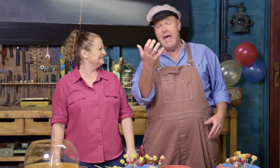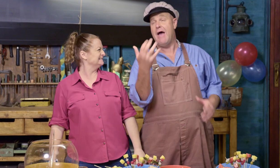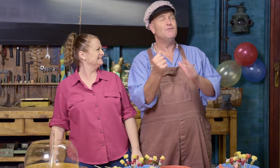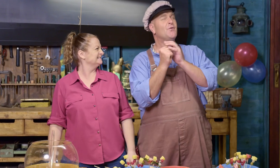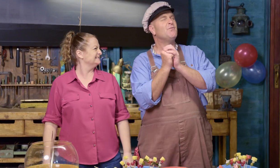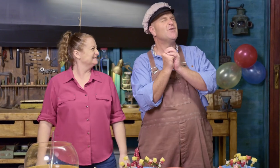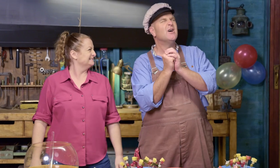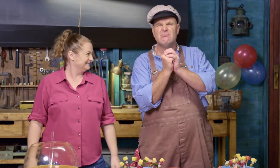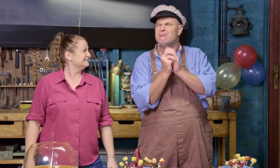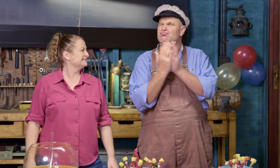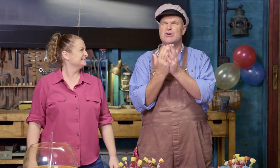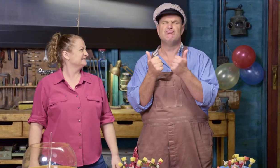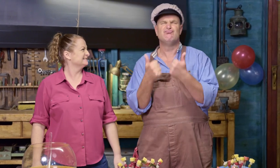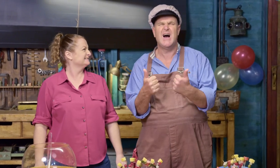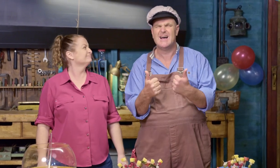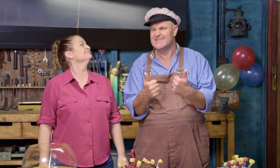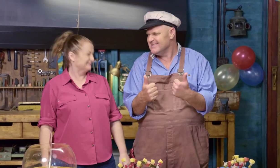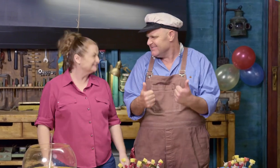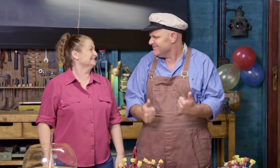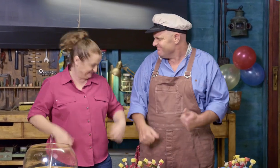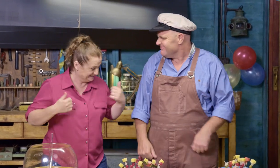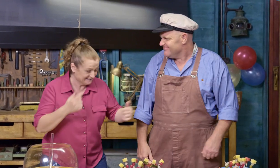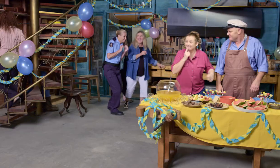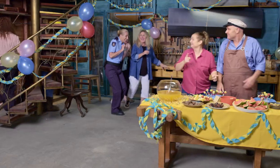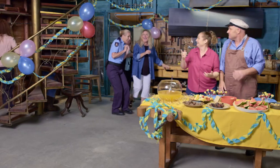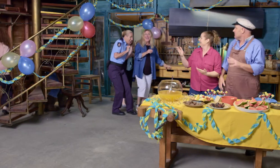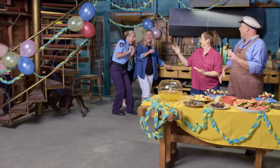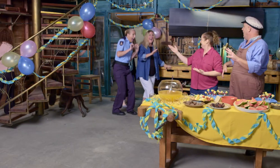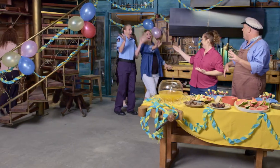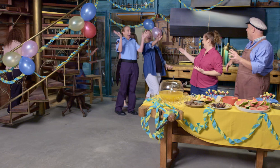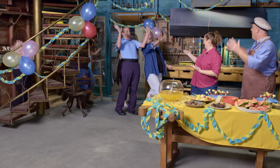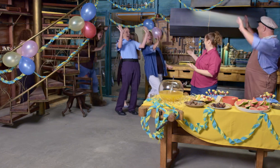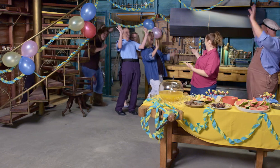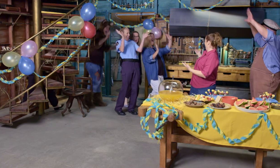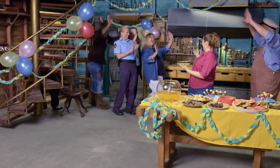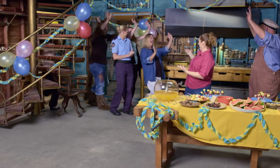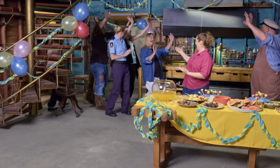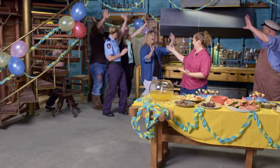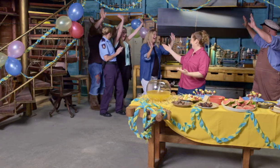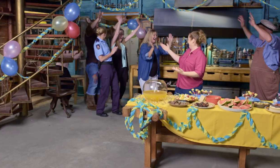Well, it's great to have good friends, isn't it? Yes, it is. Look! Surprise! Surprise!